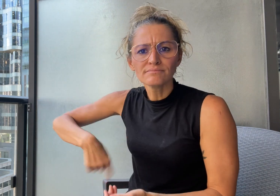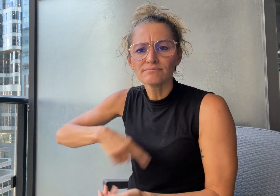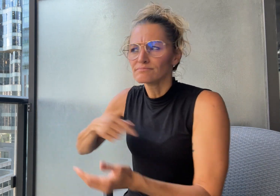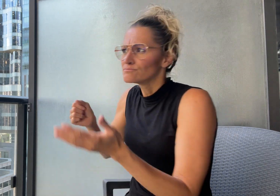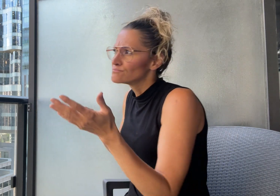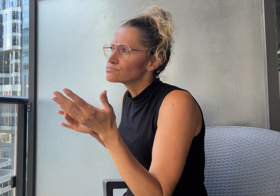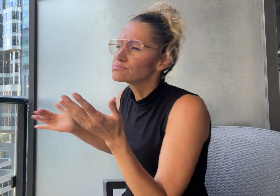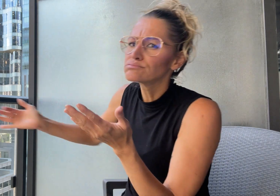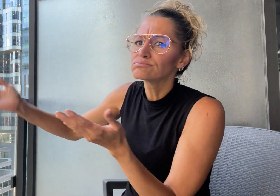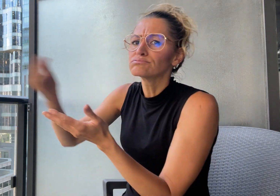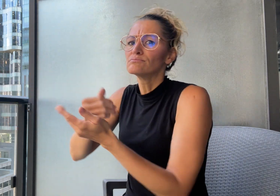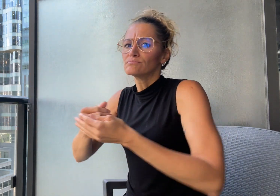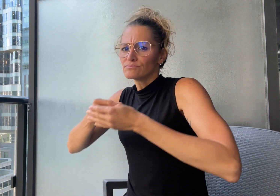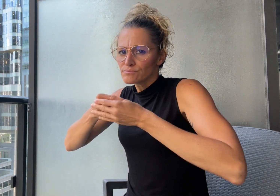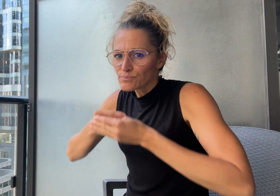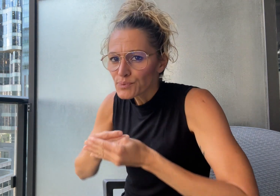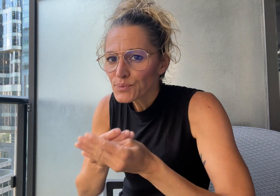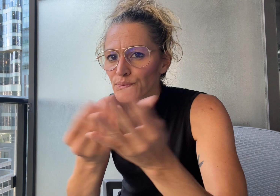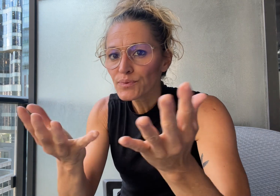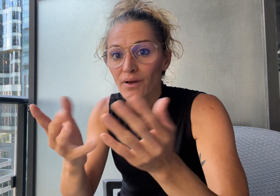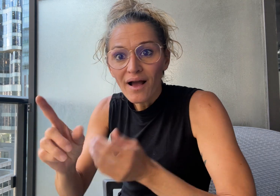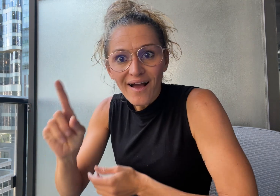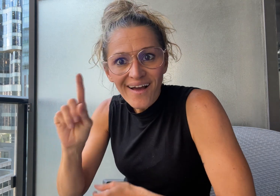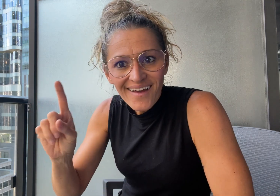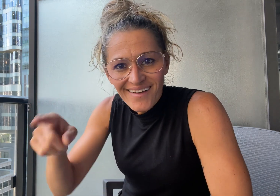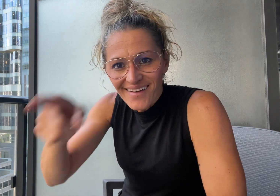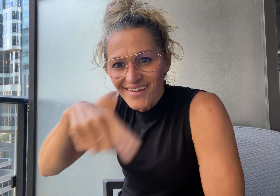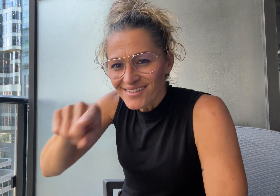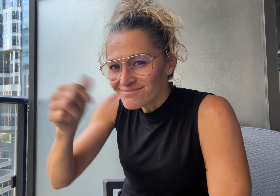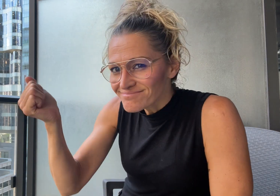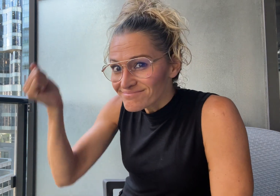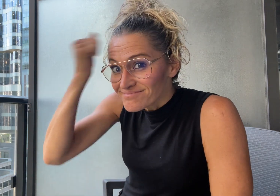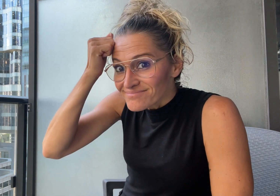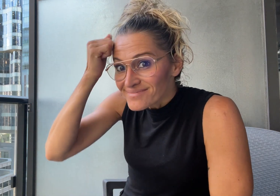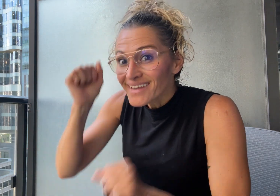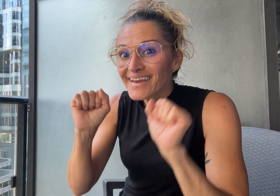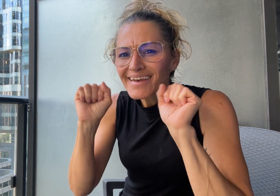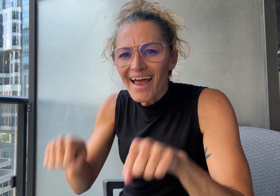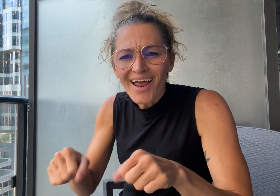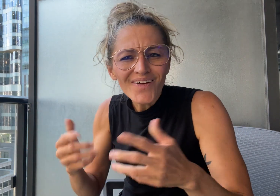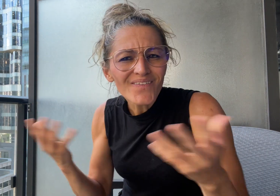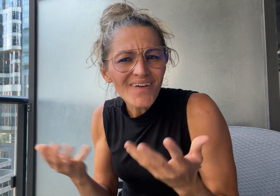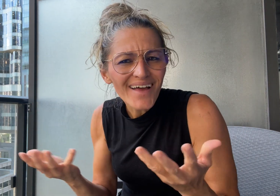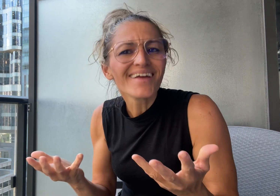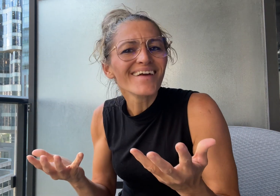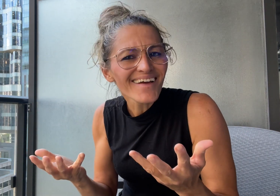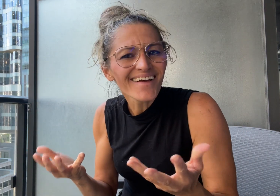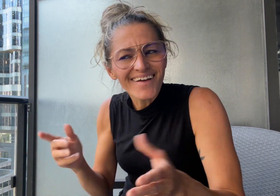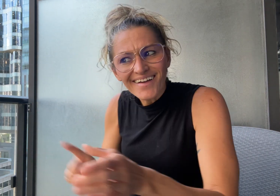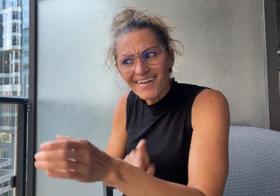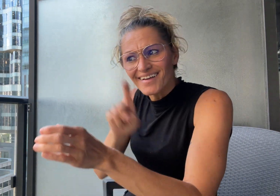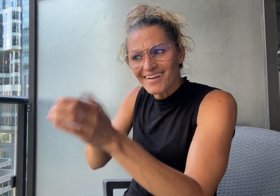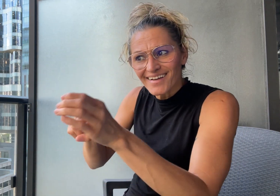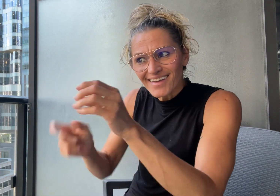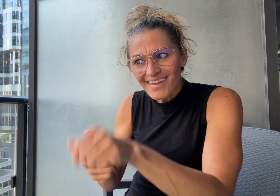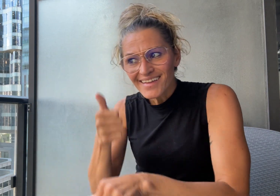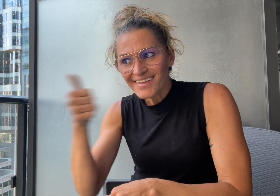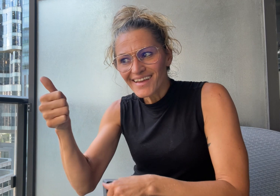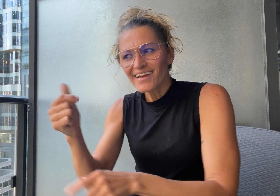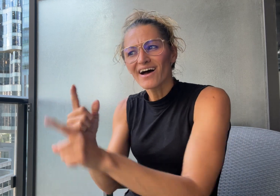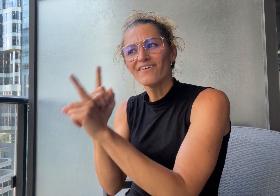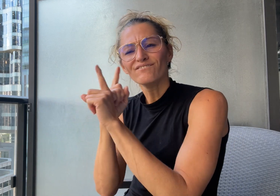Don’t forget to subscribe, like, and follow